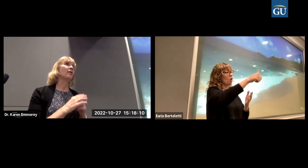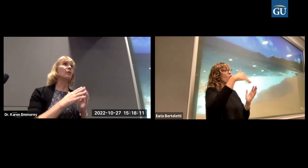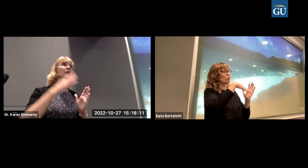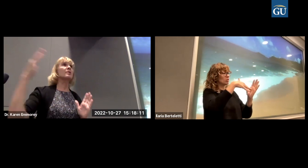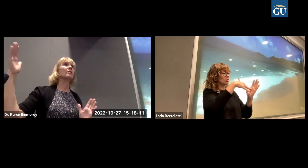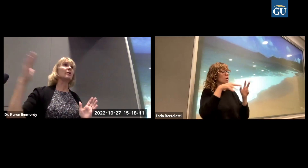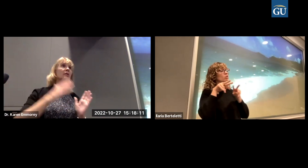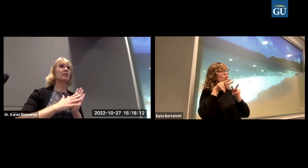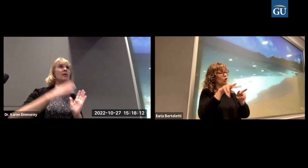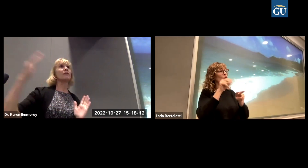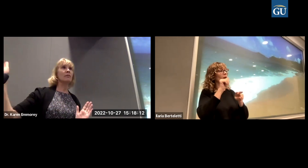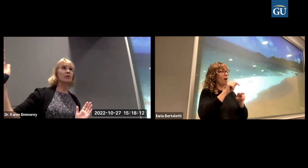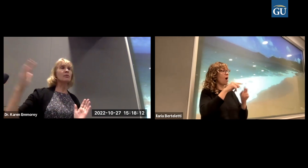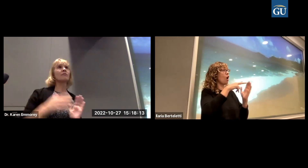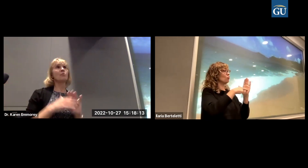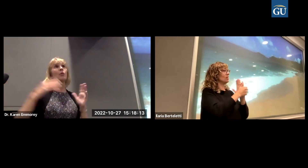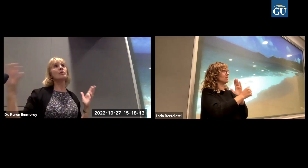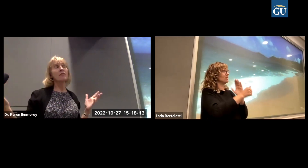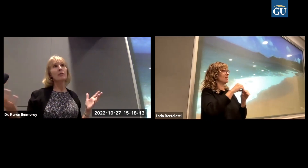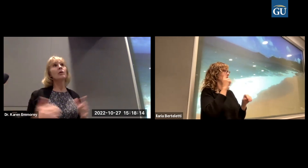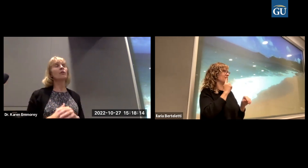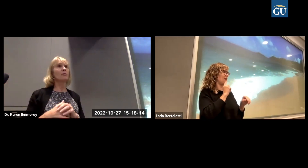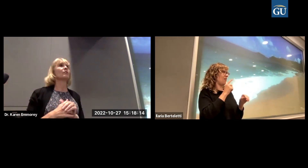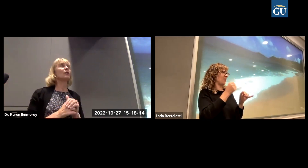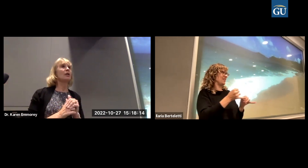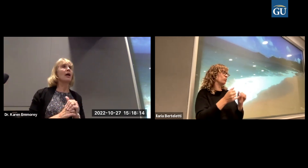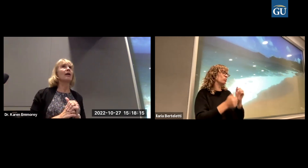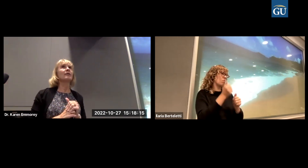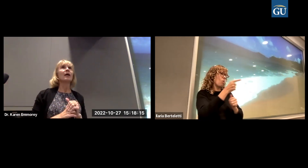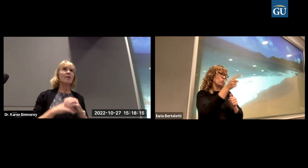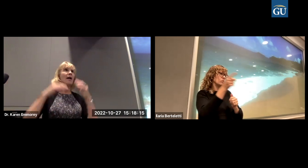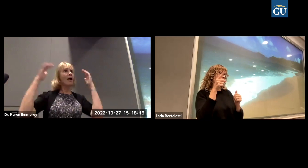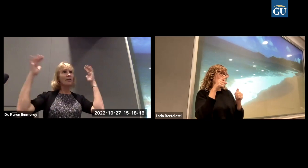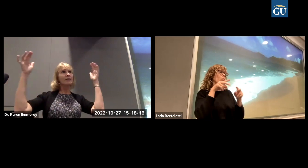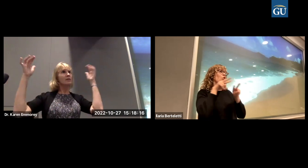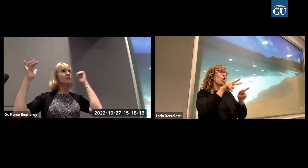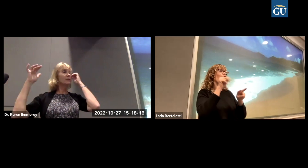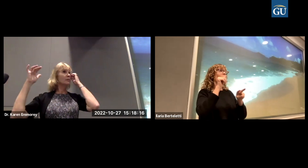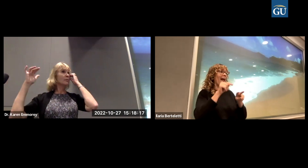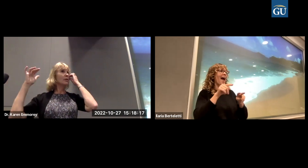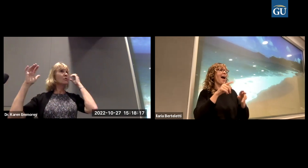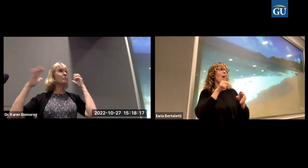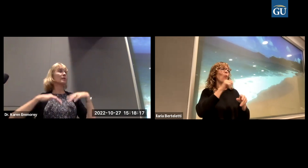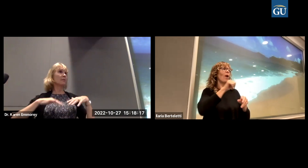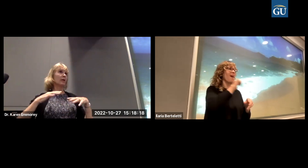The problem there is, you don't know if the effects you're seeing are due to um